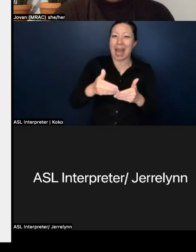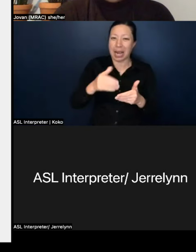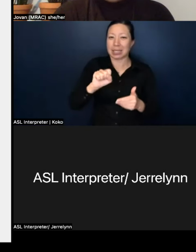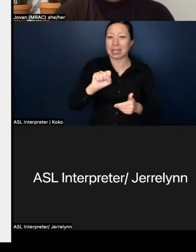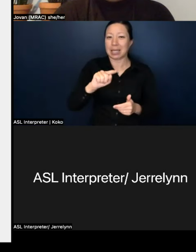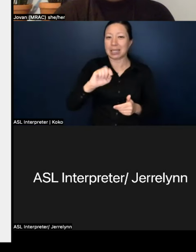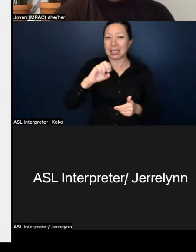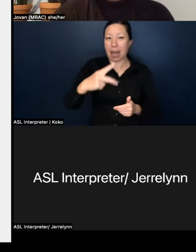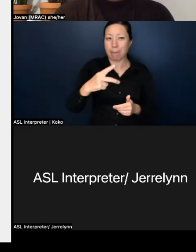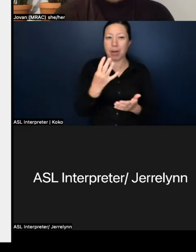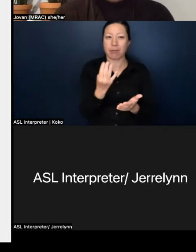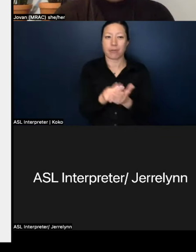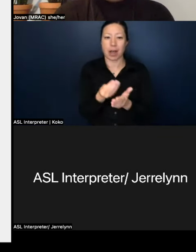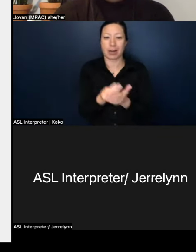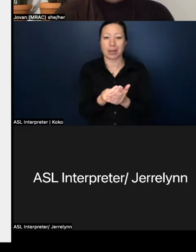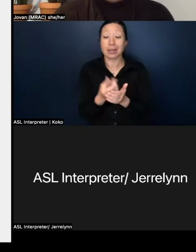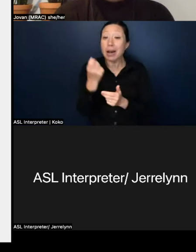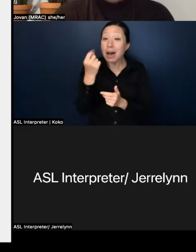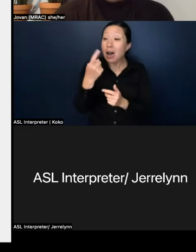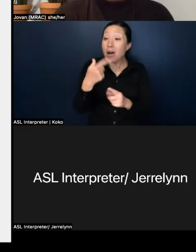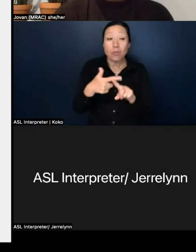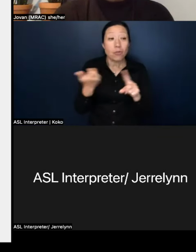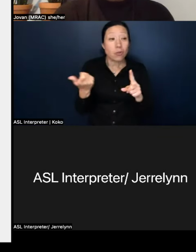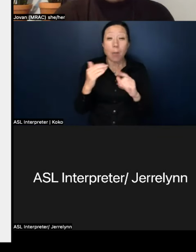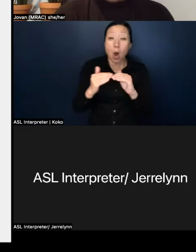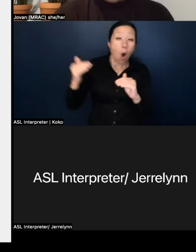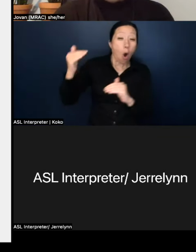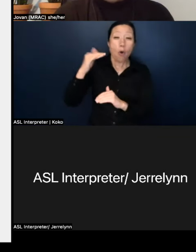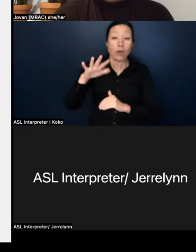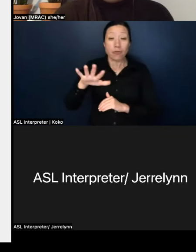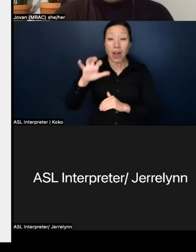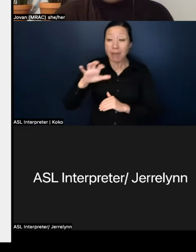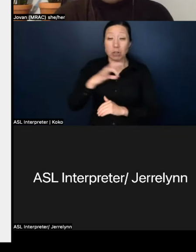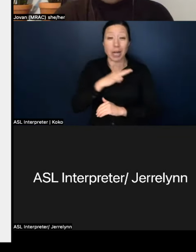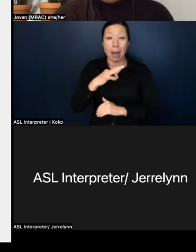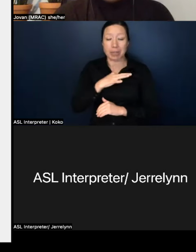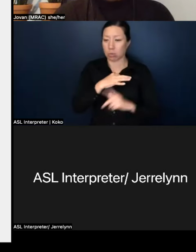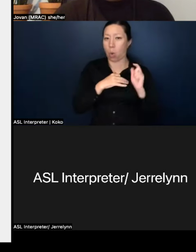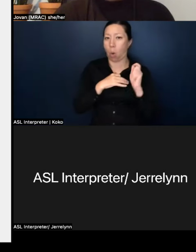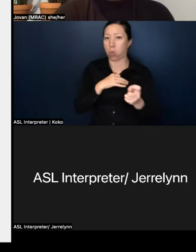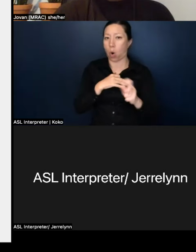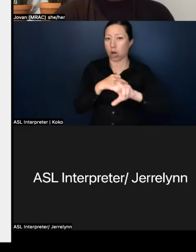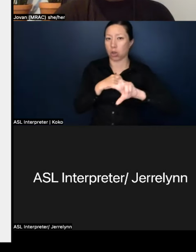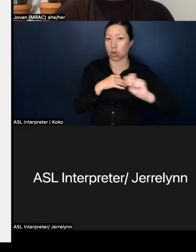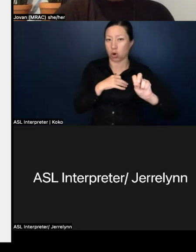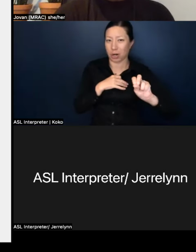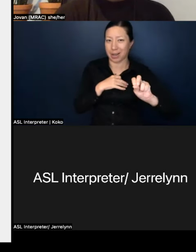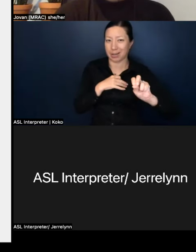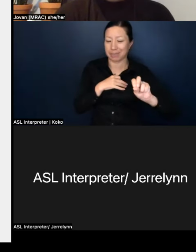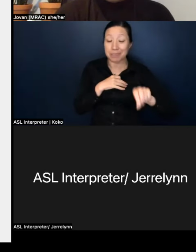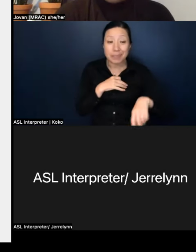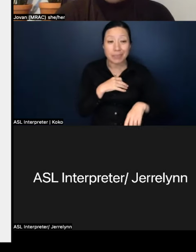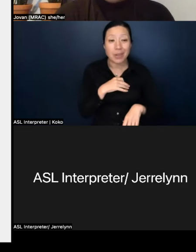about 30 awards out of over 500 applications. So in an effort to honor the time commitment,